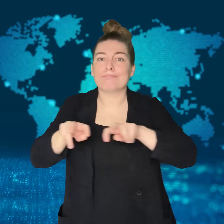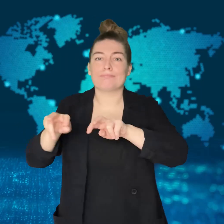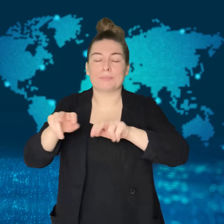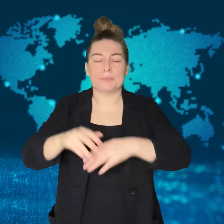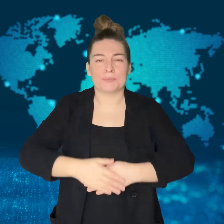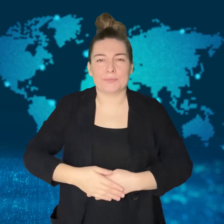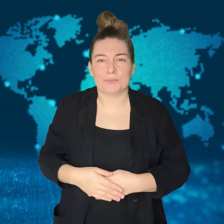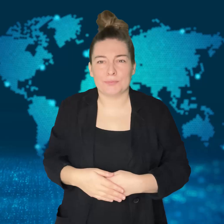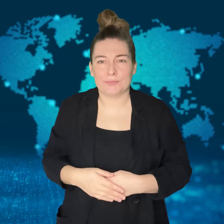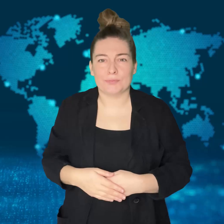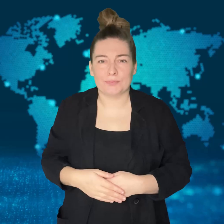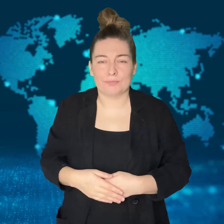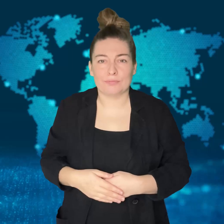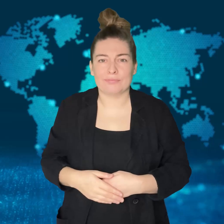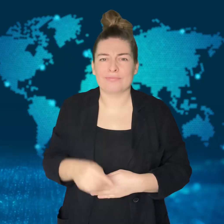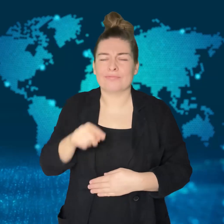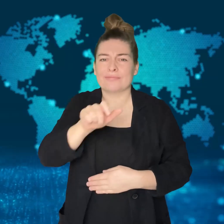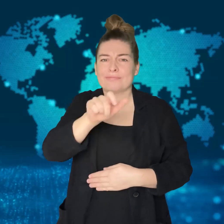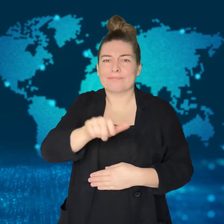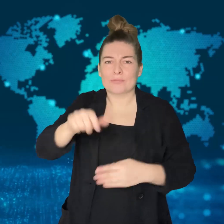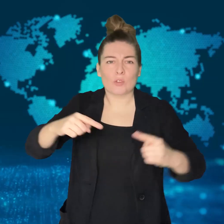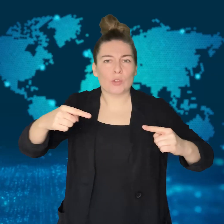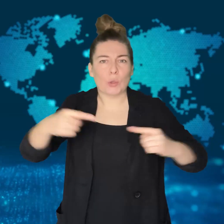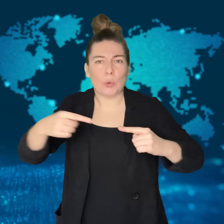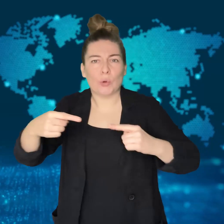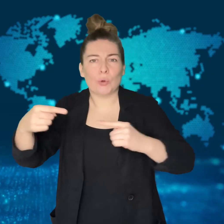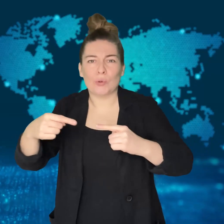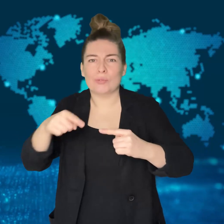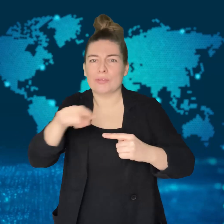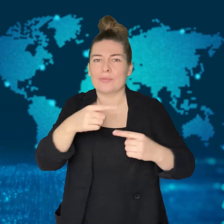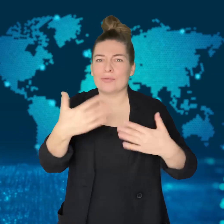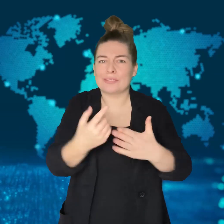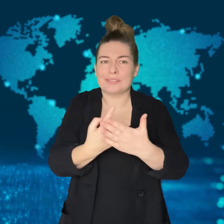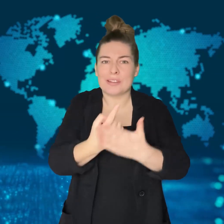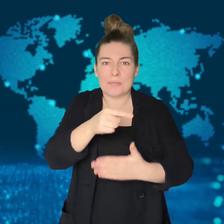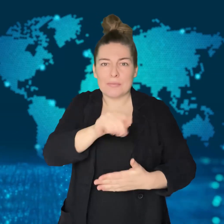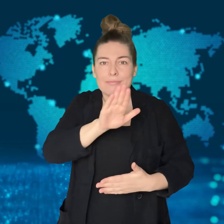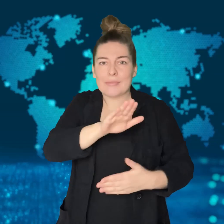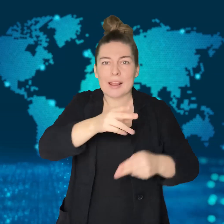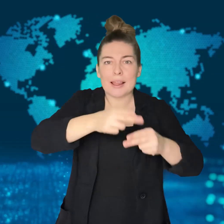They gave police permission to search their home.